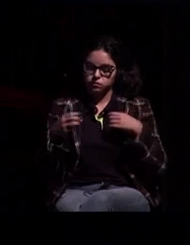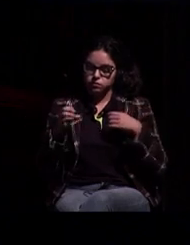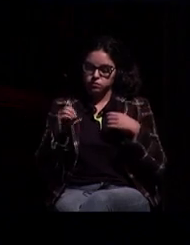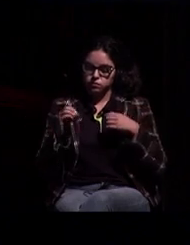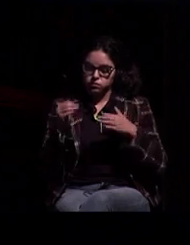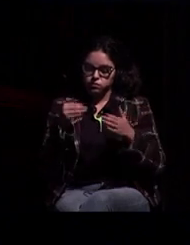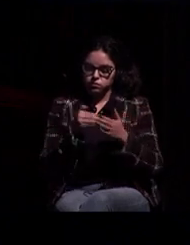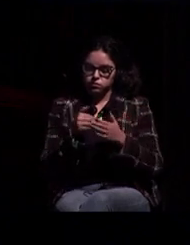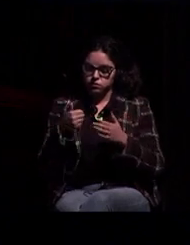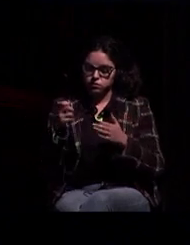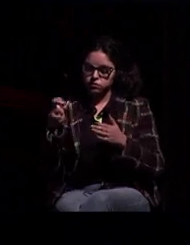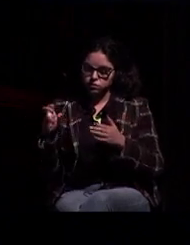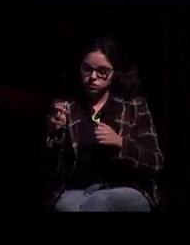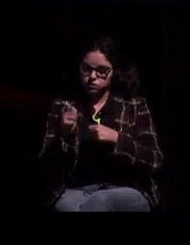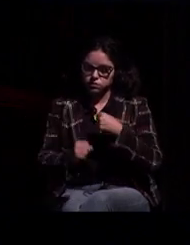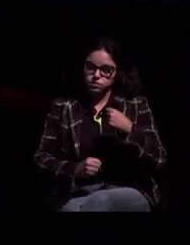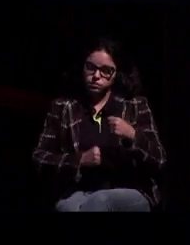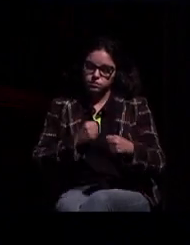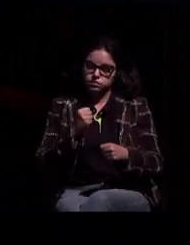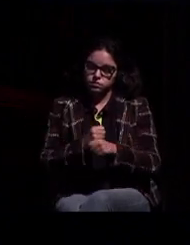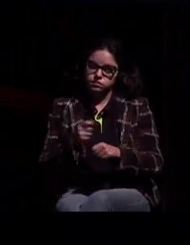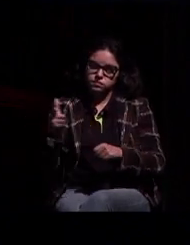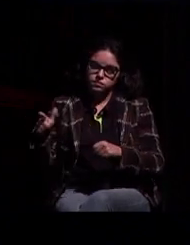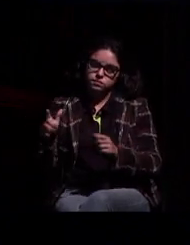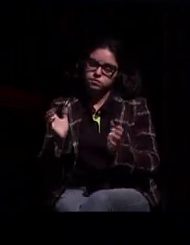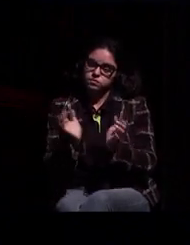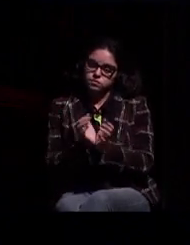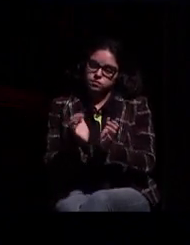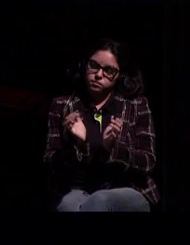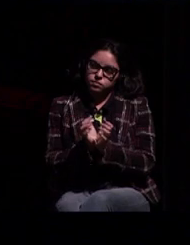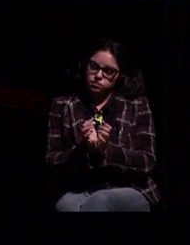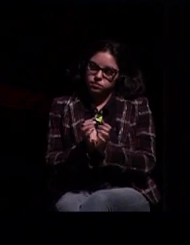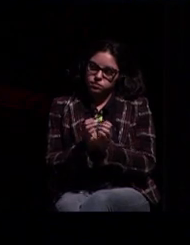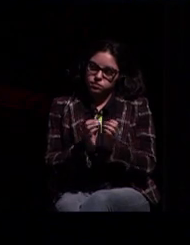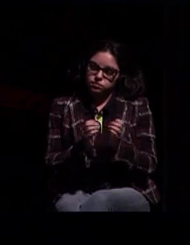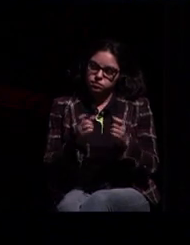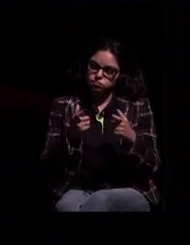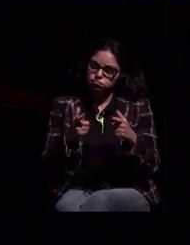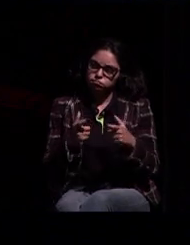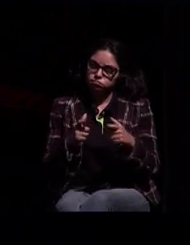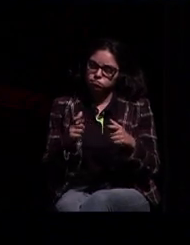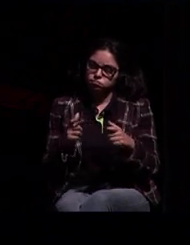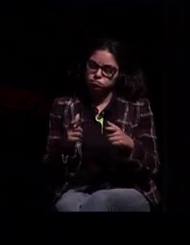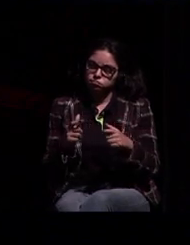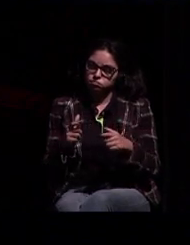A third group of factors has to do with where labor is located, in what territories,